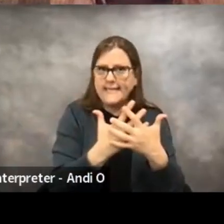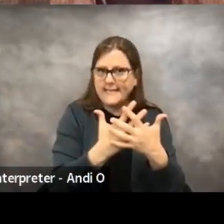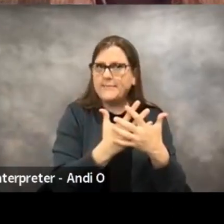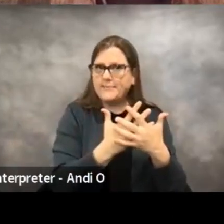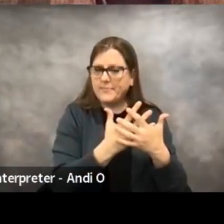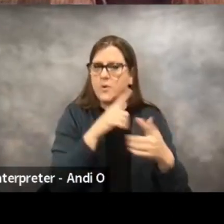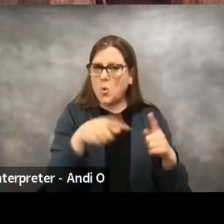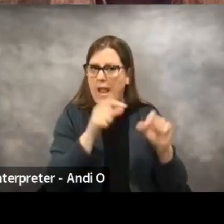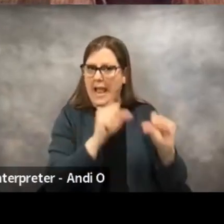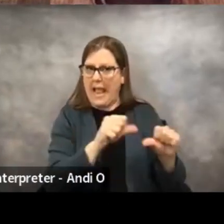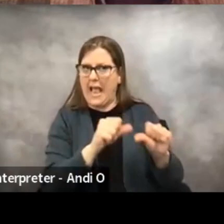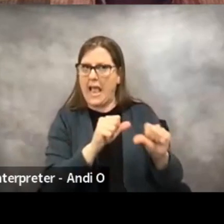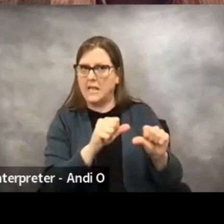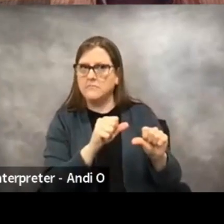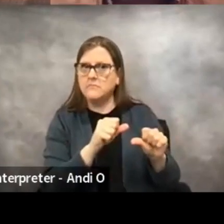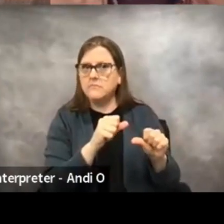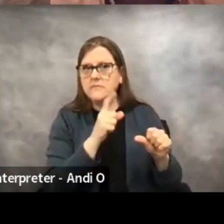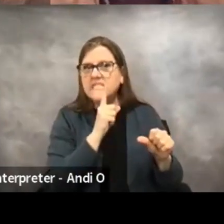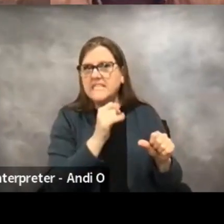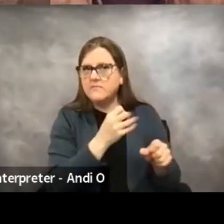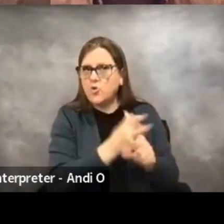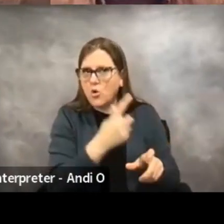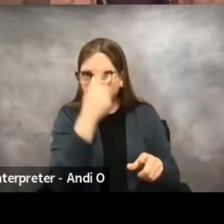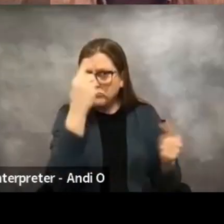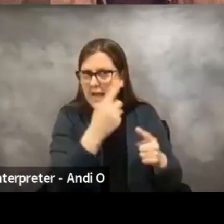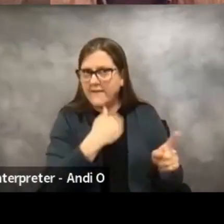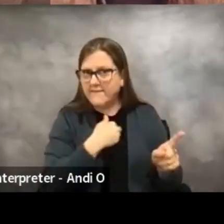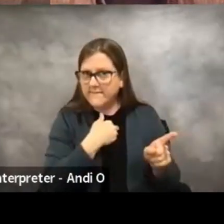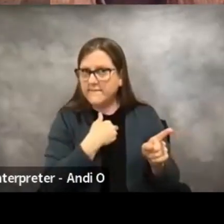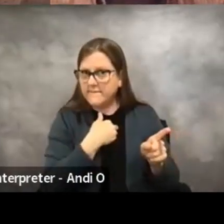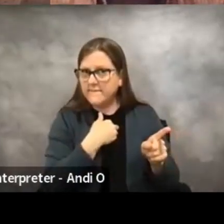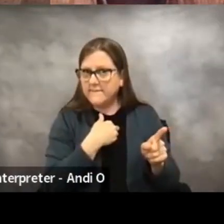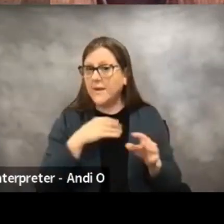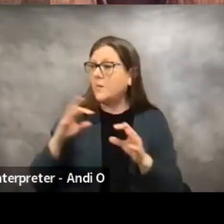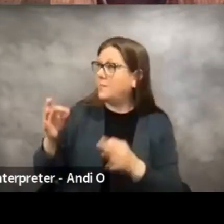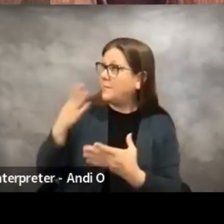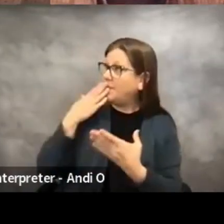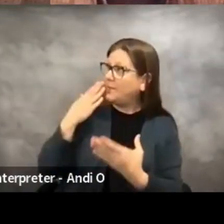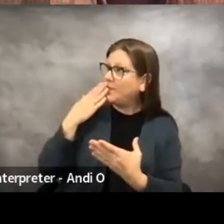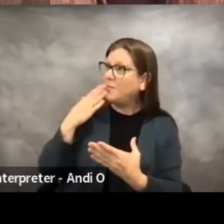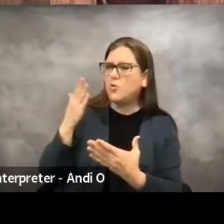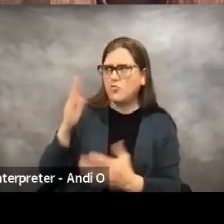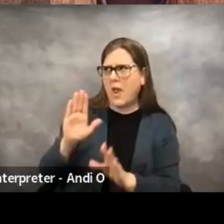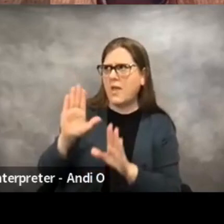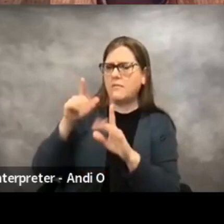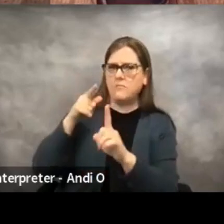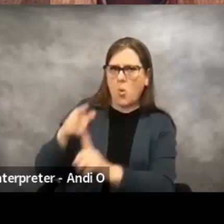screen for a lifetime event about brain injury. Maria Crowley: Great well said and some really excellent points. And I apologize, I also